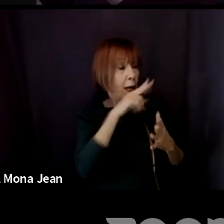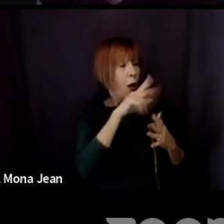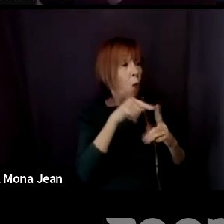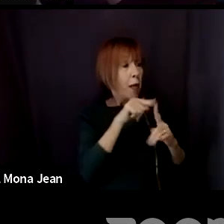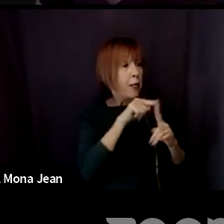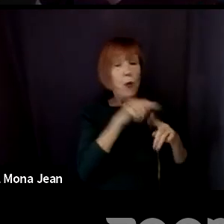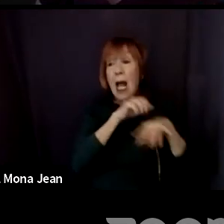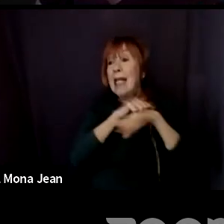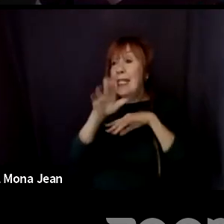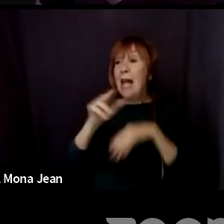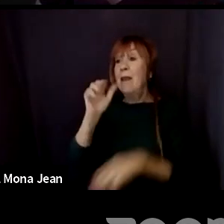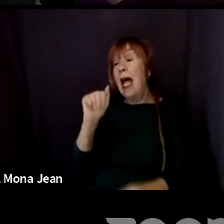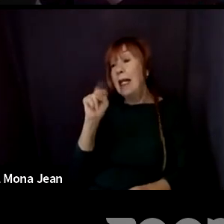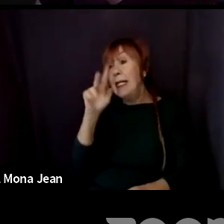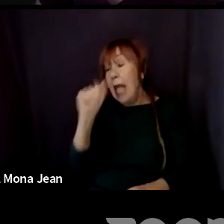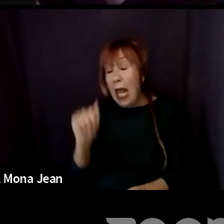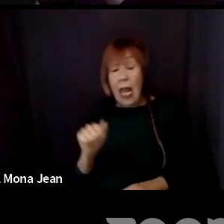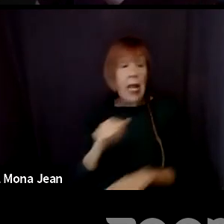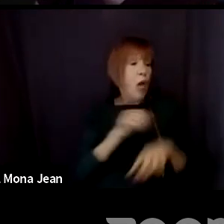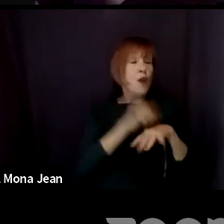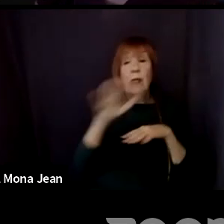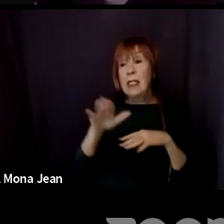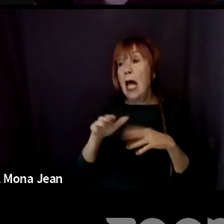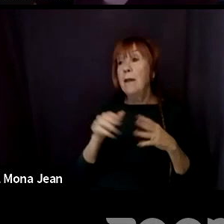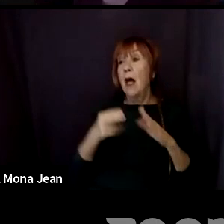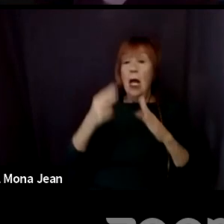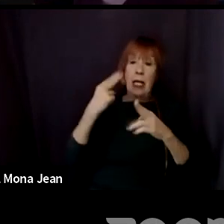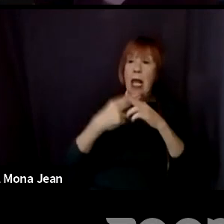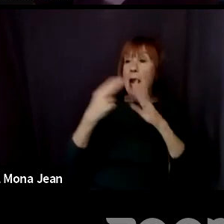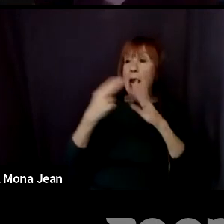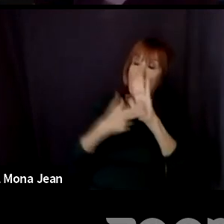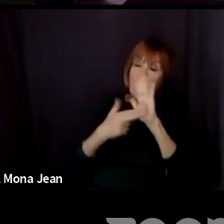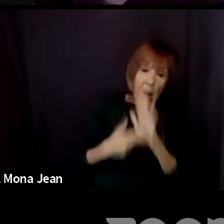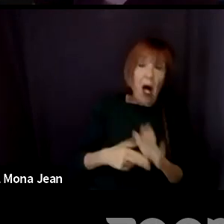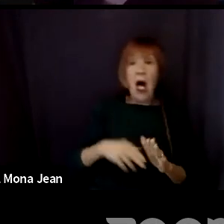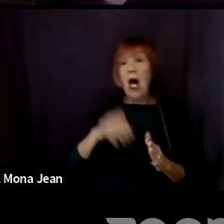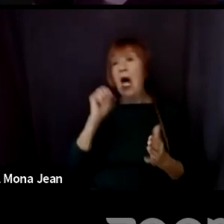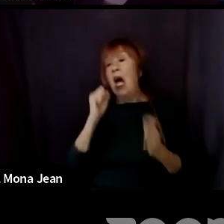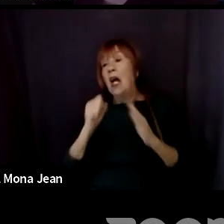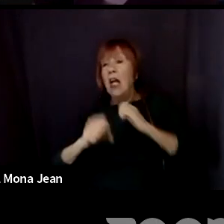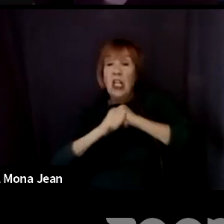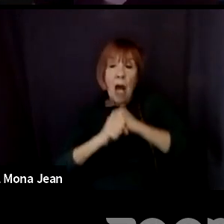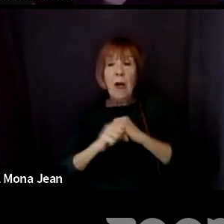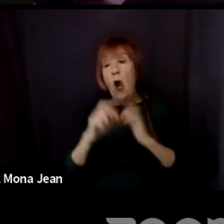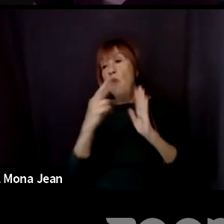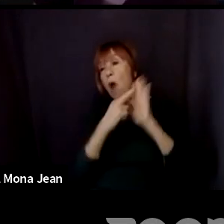and I already know you're an amateur. As soon as you start putting copyright and all these registered by the WGA,